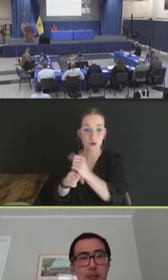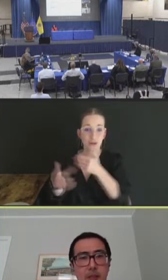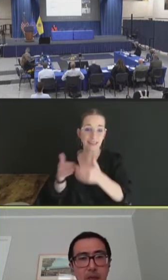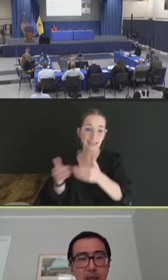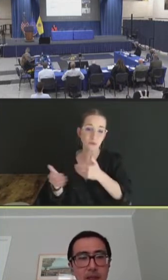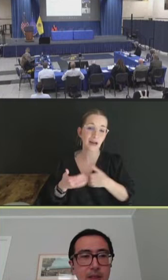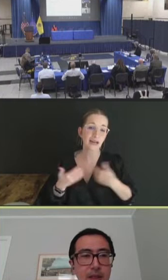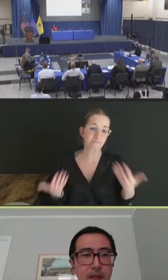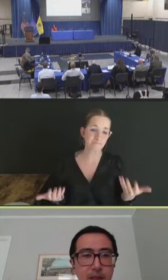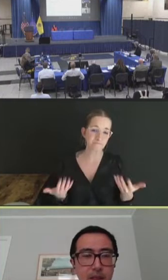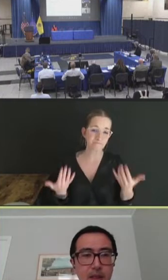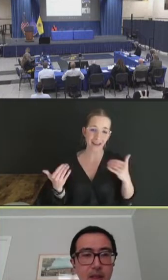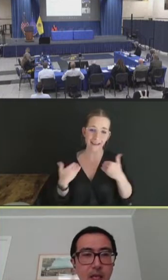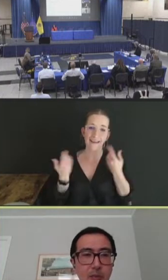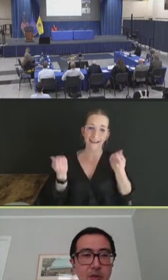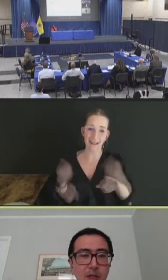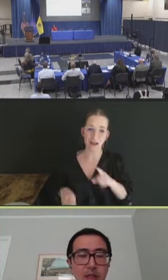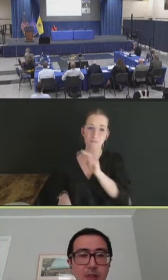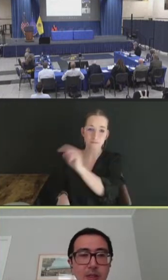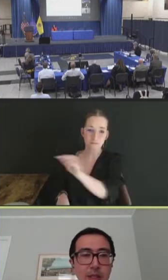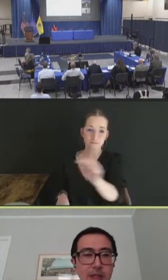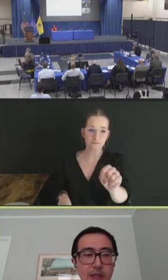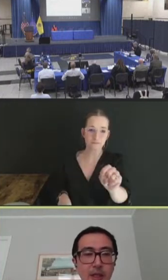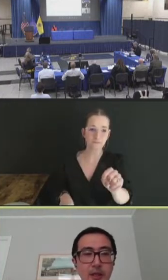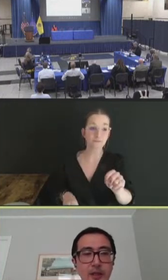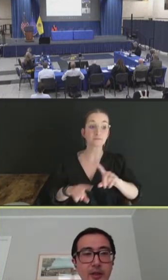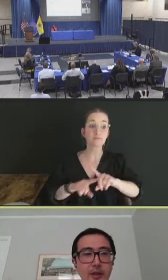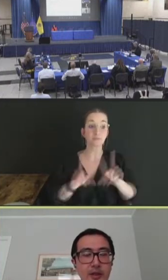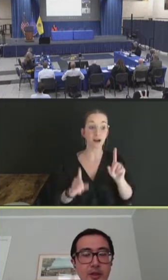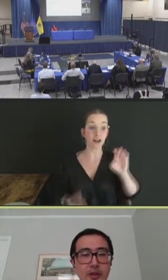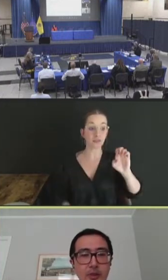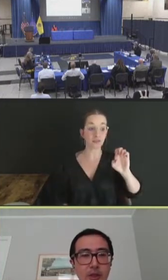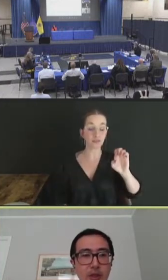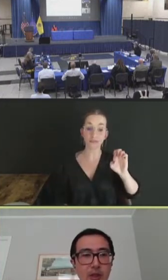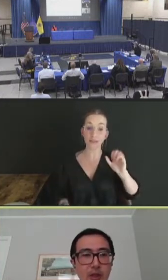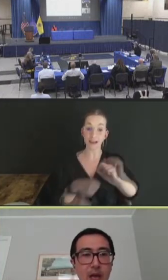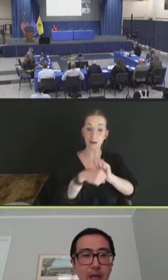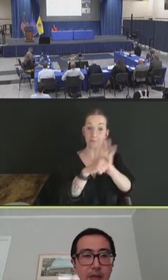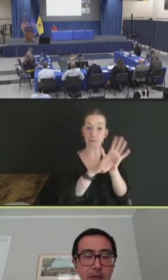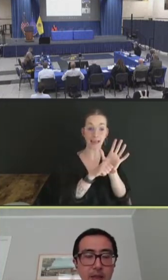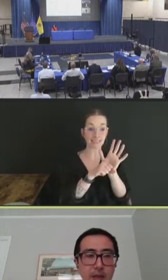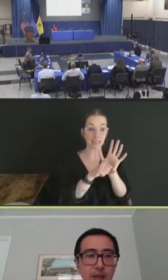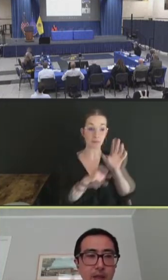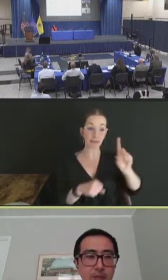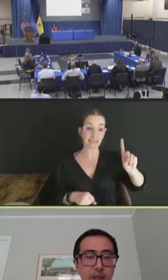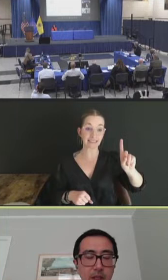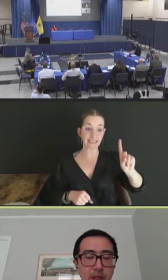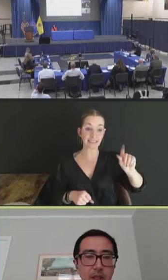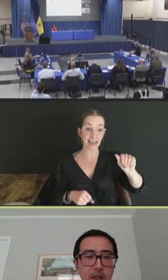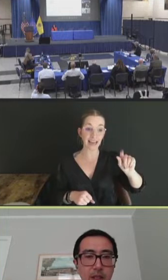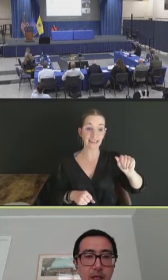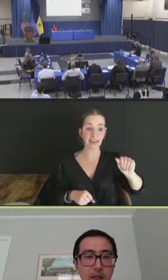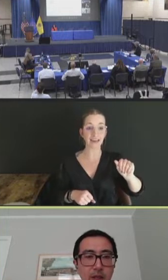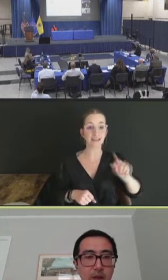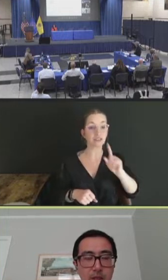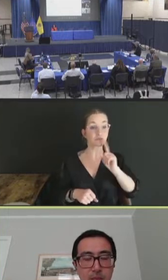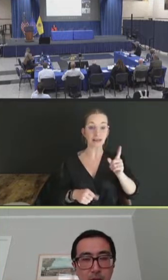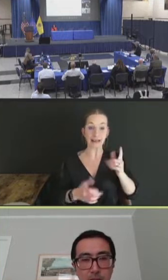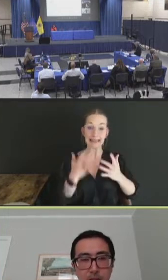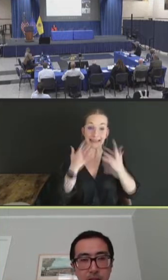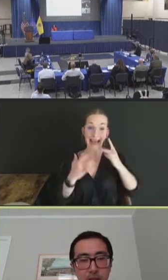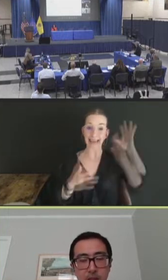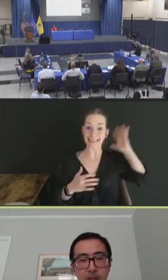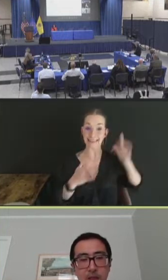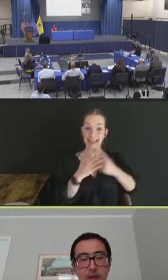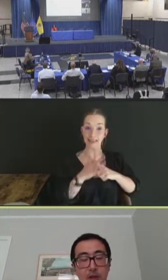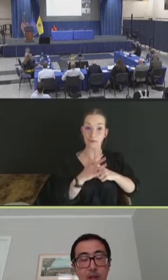But the epidemiological data on this were lacking particularly early on, and it's partly -- I mean,